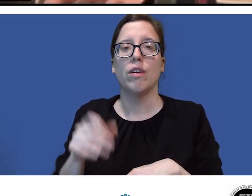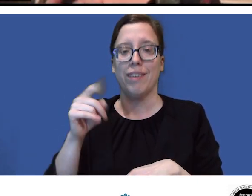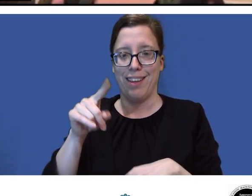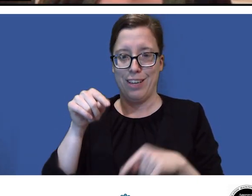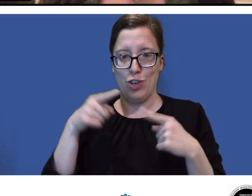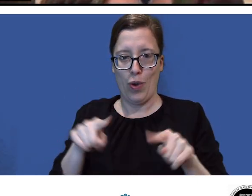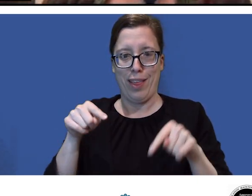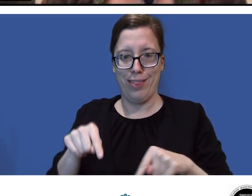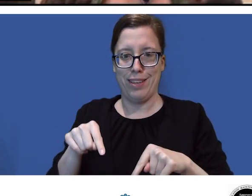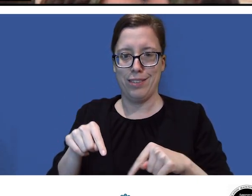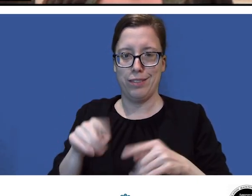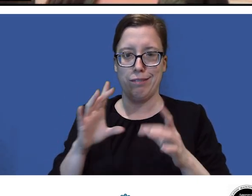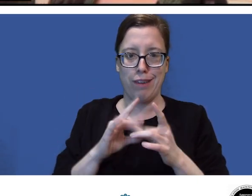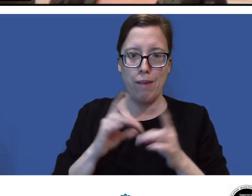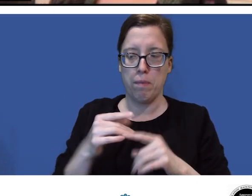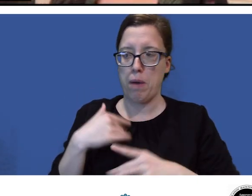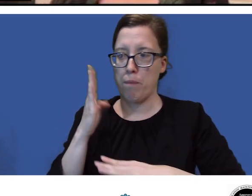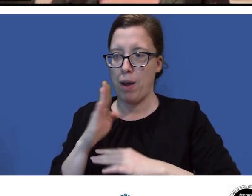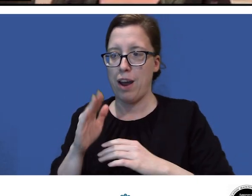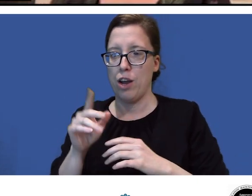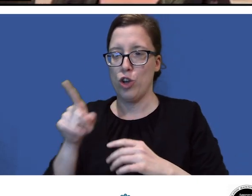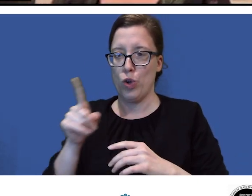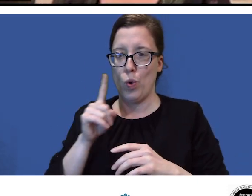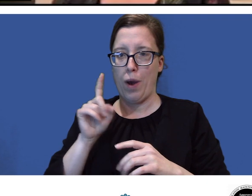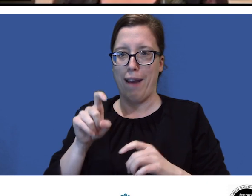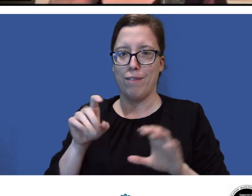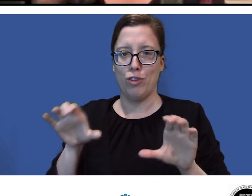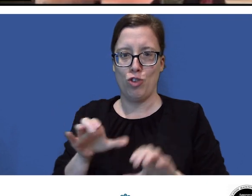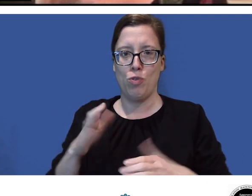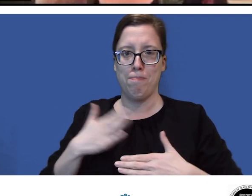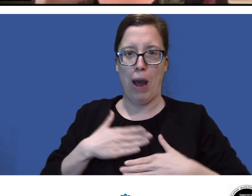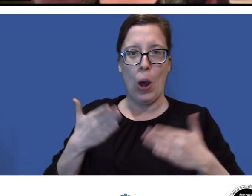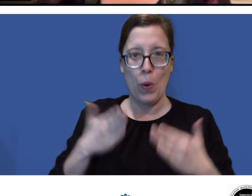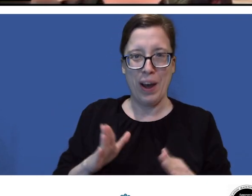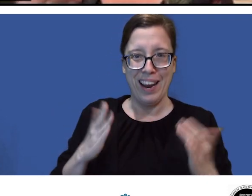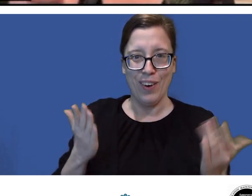to a conference or go to a session, I keep thinking, oh, that'd be great